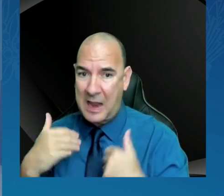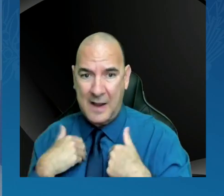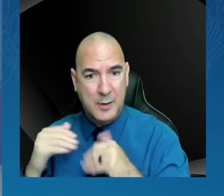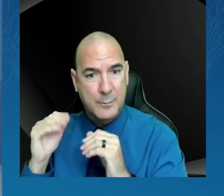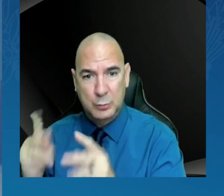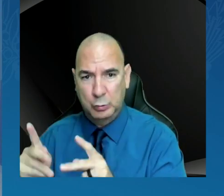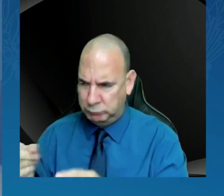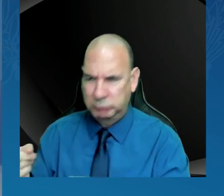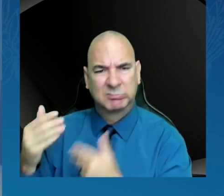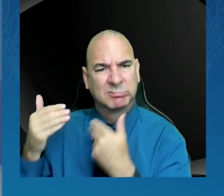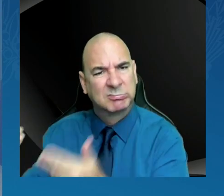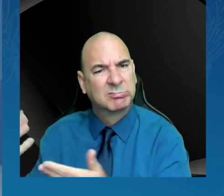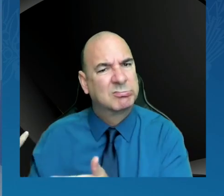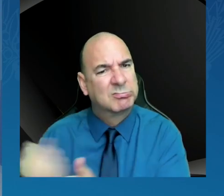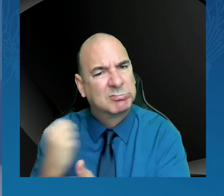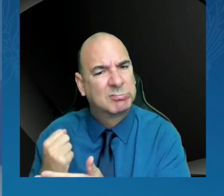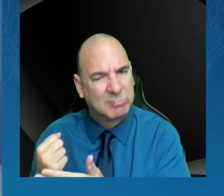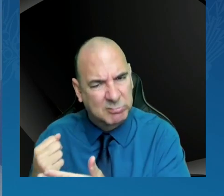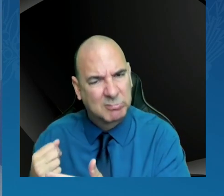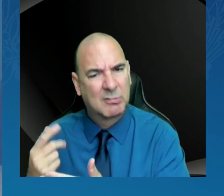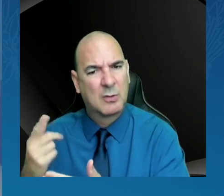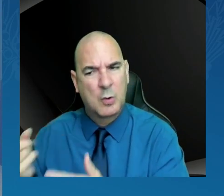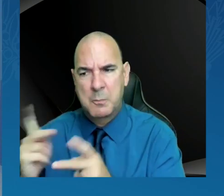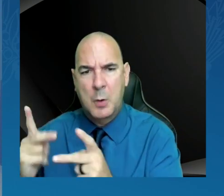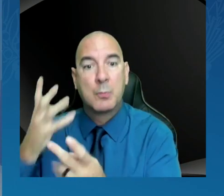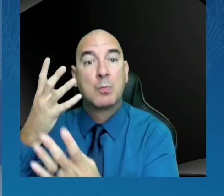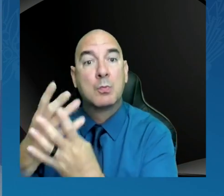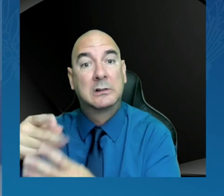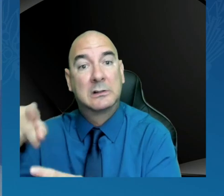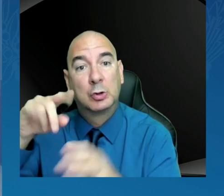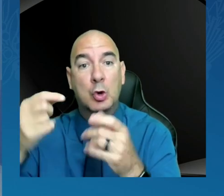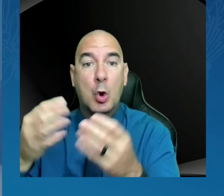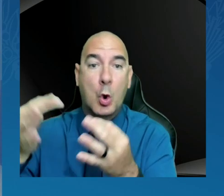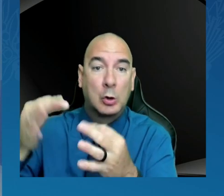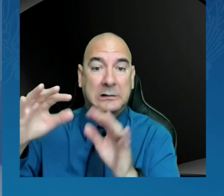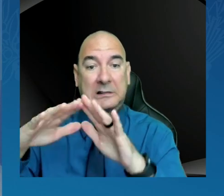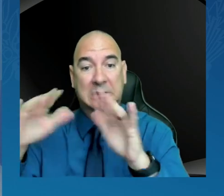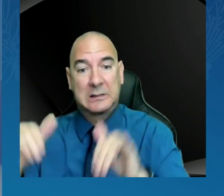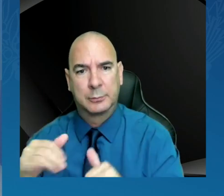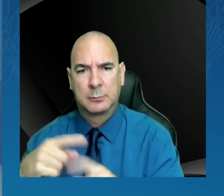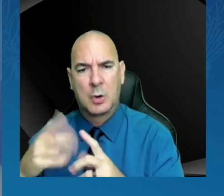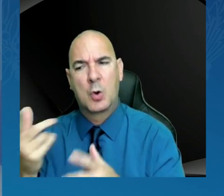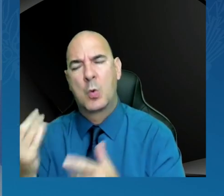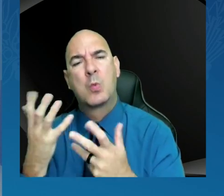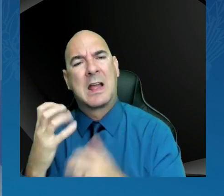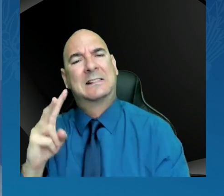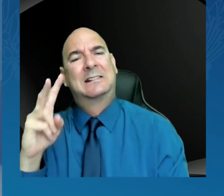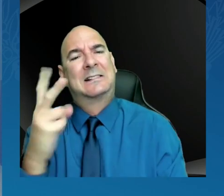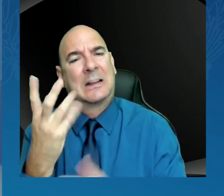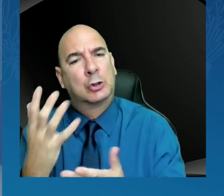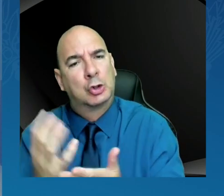or in prison looking for an opportunity for a second chance. People in recovery recovering from substance use disorder